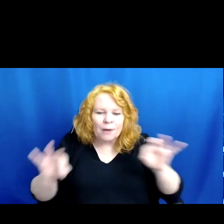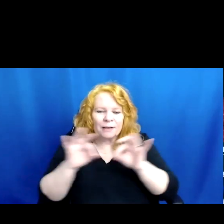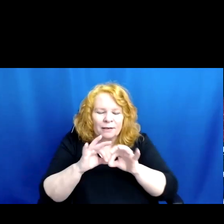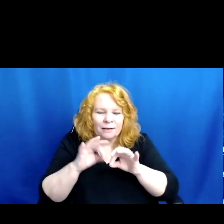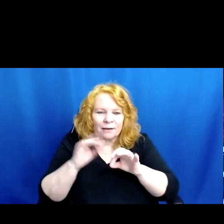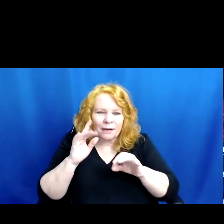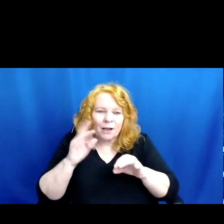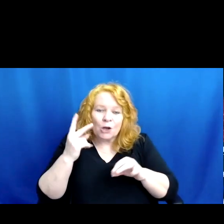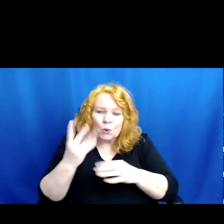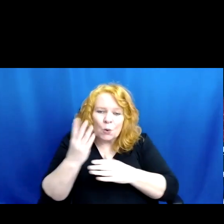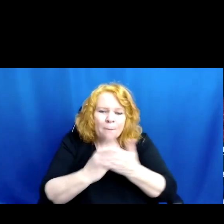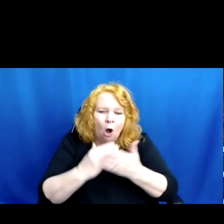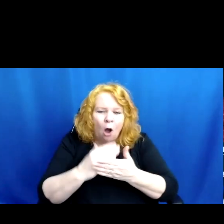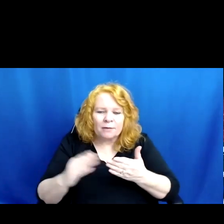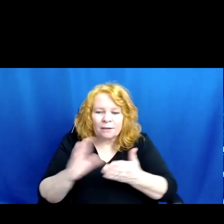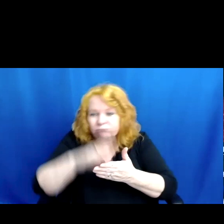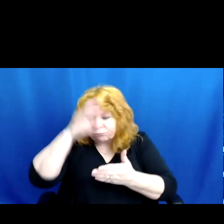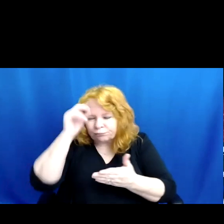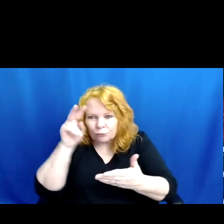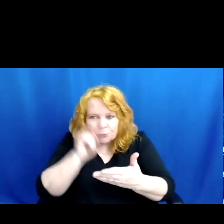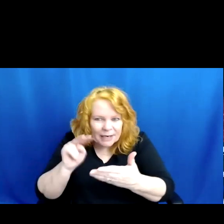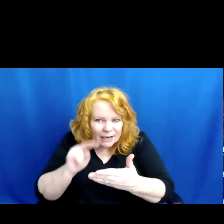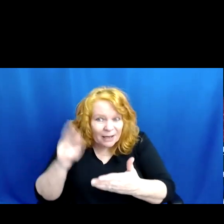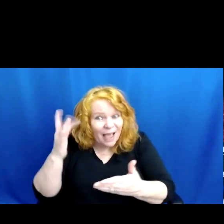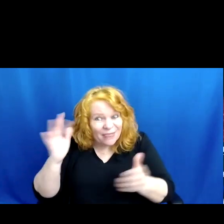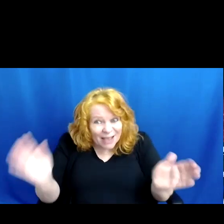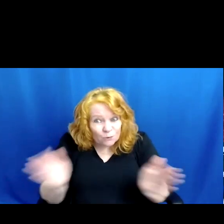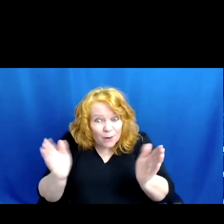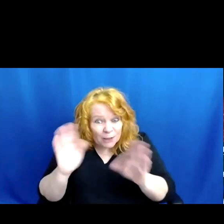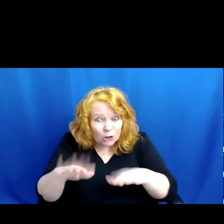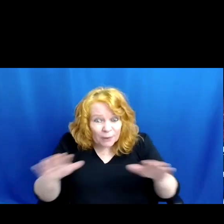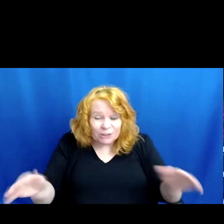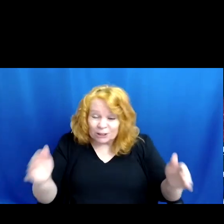that is why we encourage children to play.